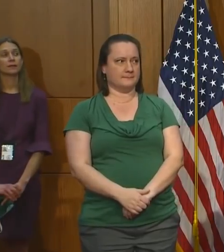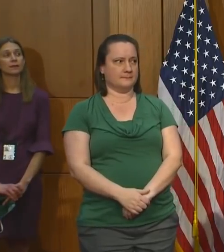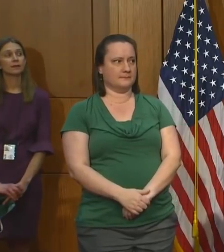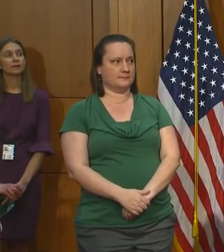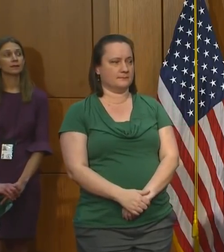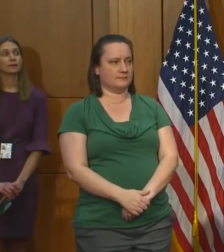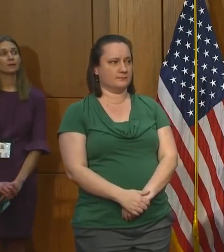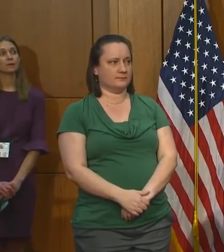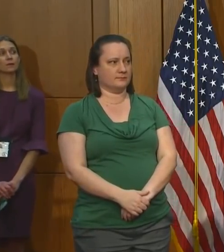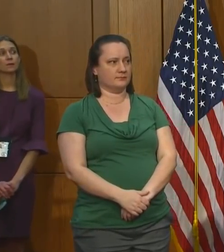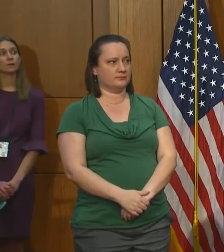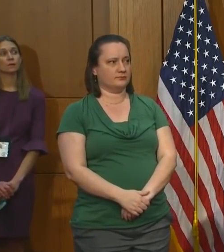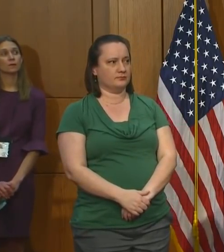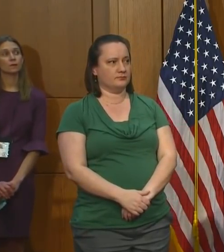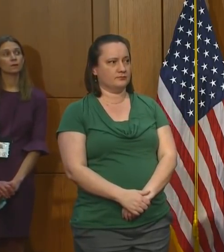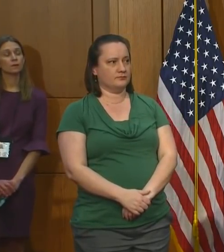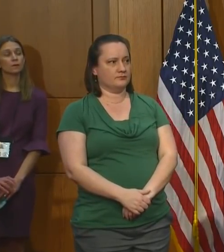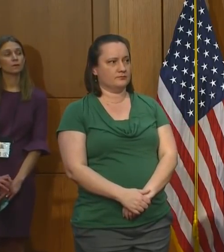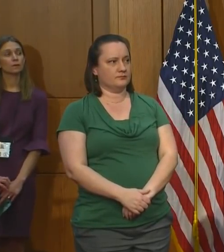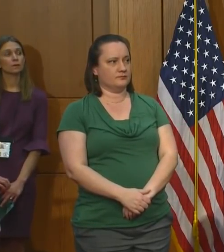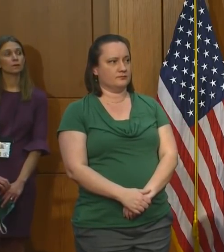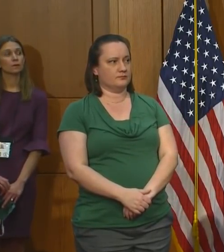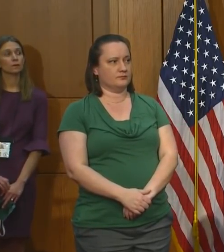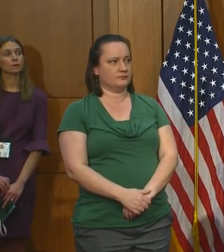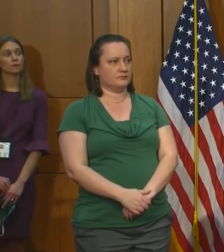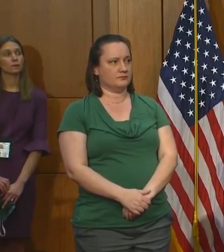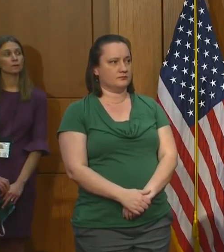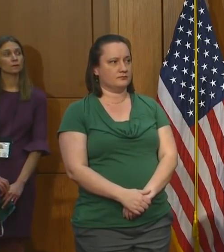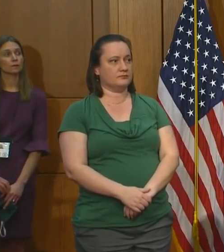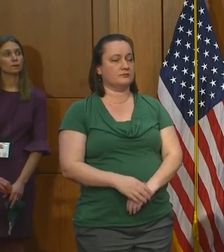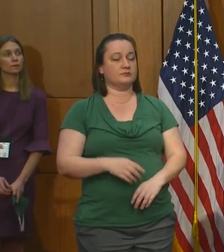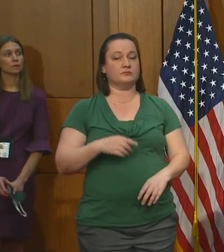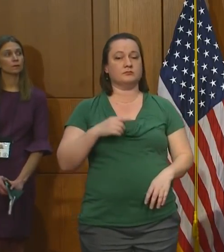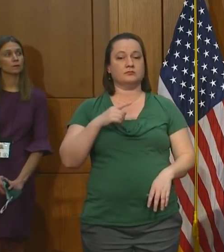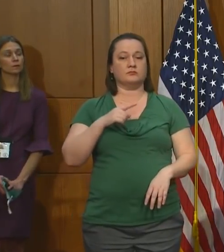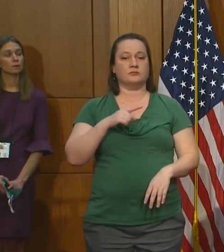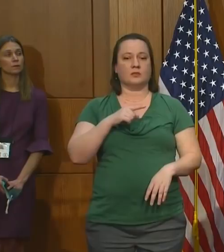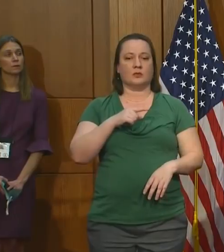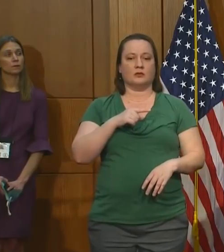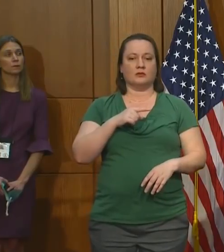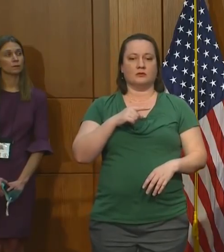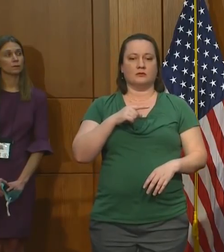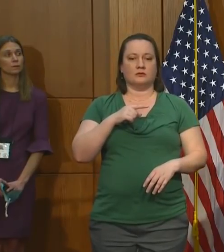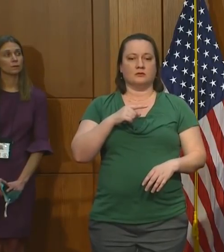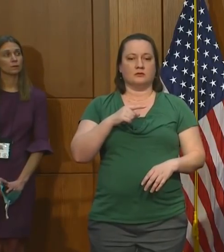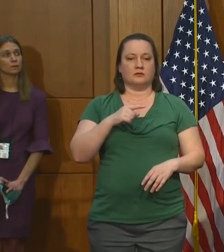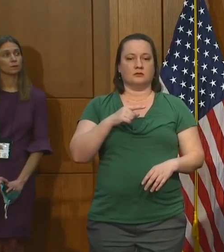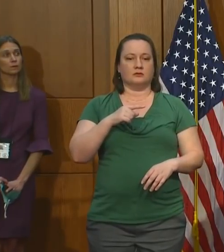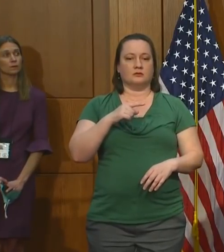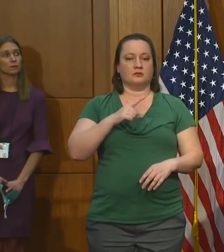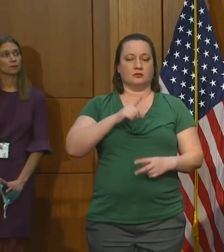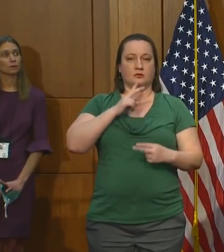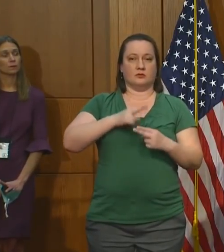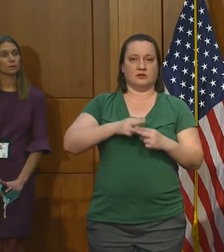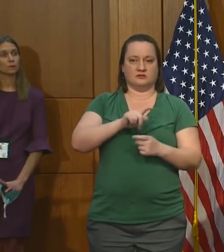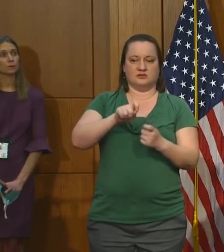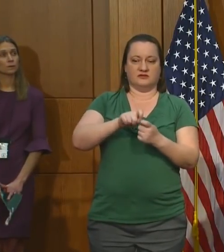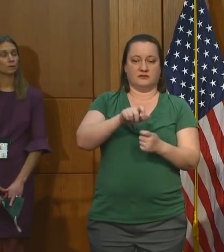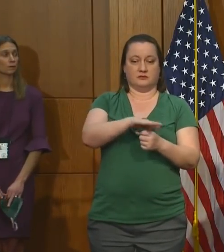THAT IT DOESN'T HAPPEN AGAIN IT'S TOTALLY UNACCEPTABLE. AND USE A DIFFERENT LOCALITIES. REQUESTS A STRICTER